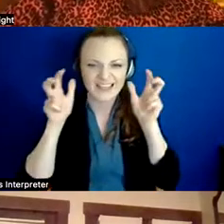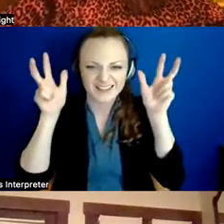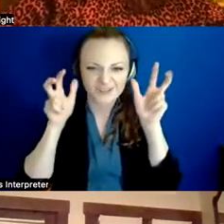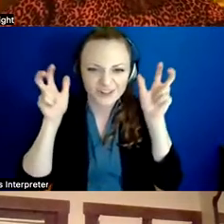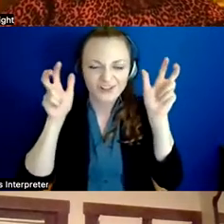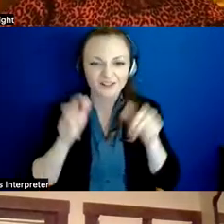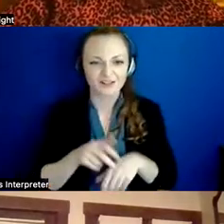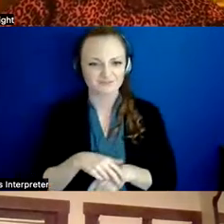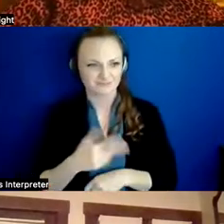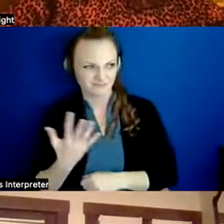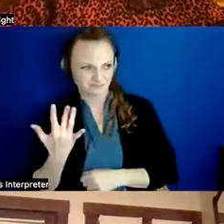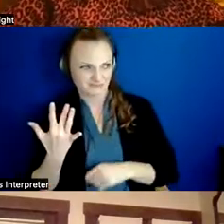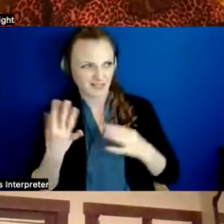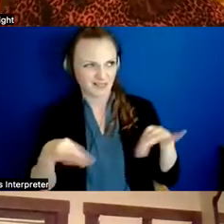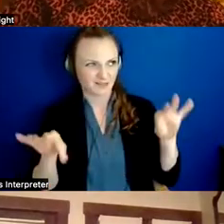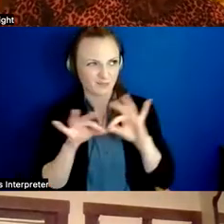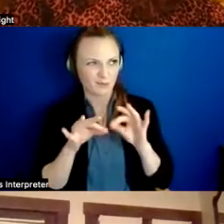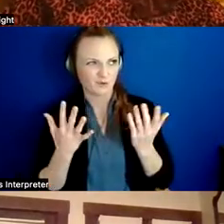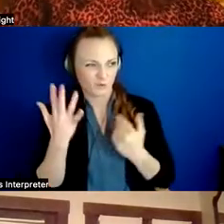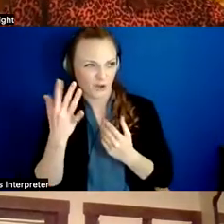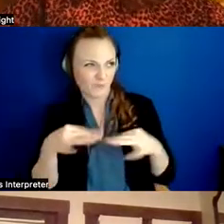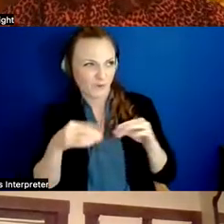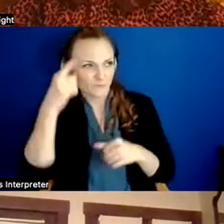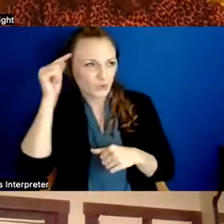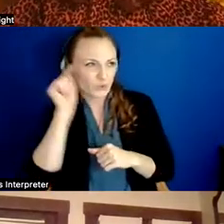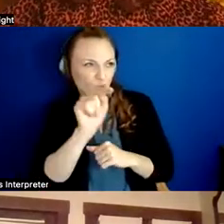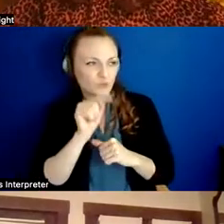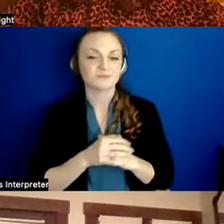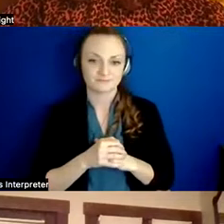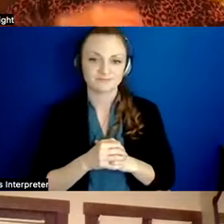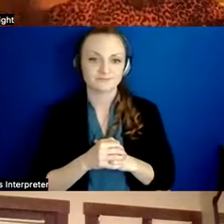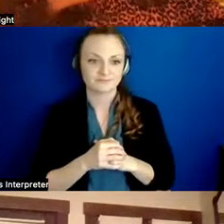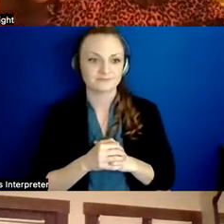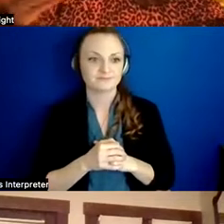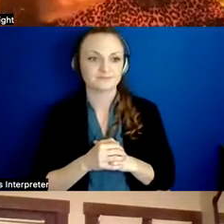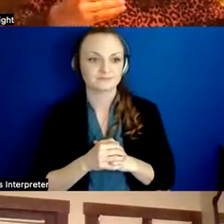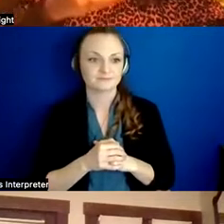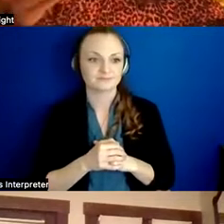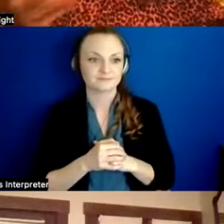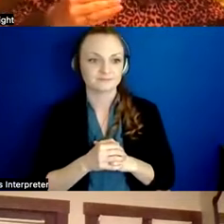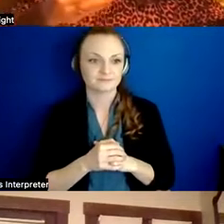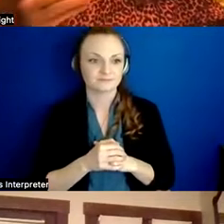Why is this story so important to you, and builds in another ring?